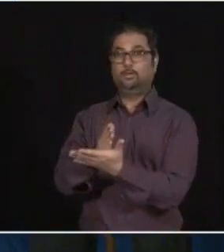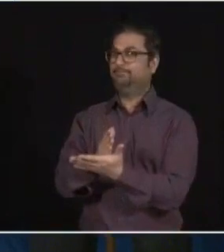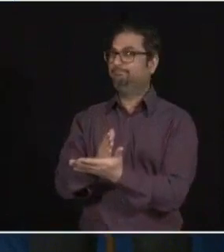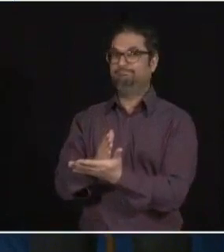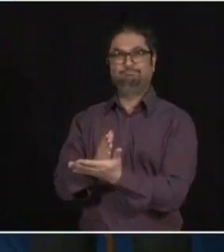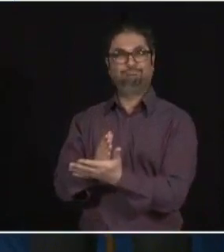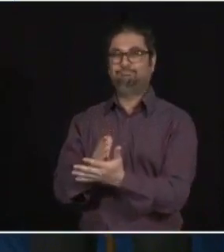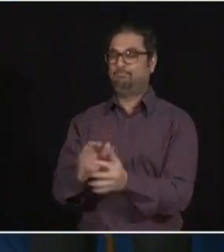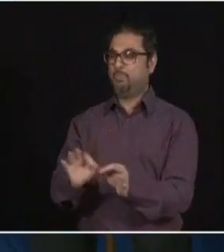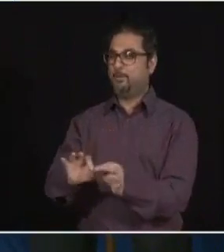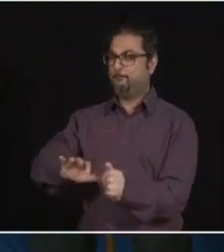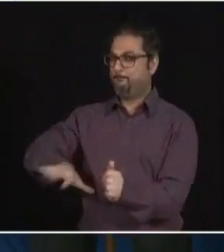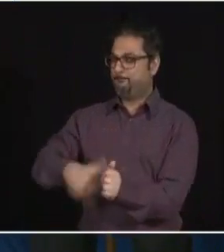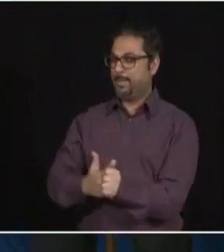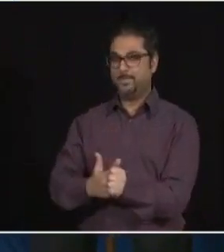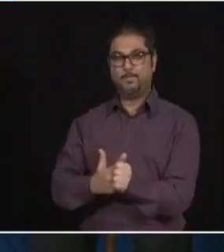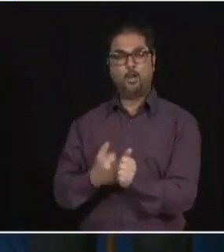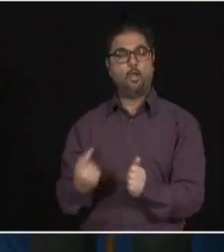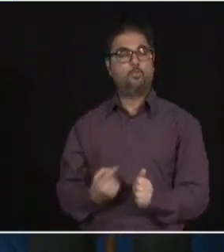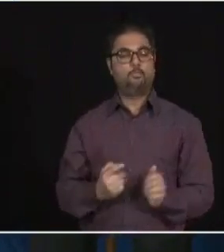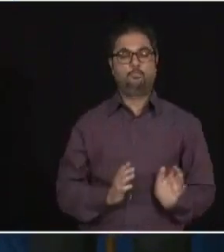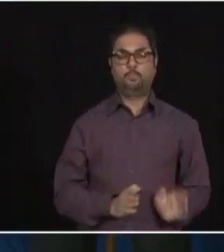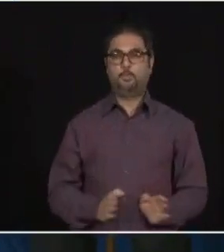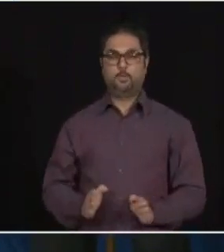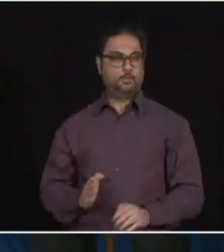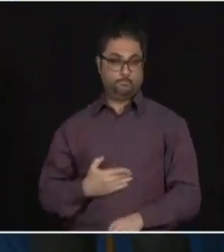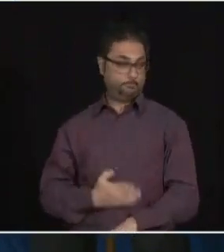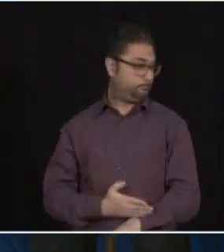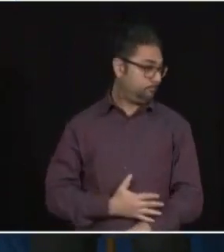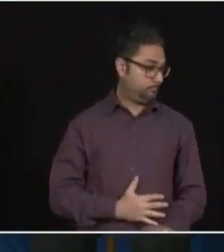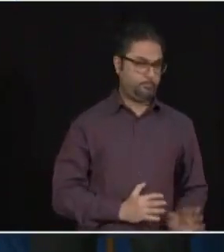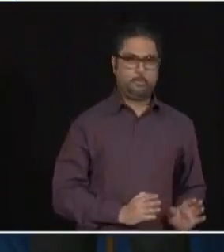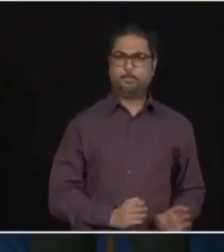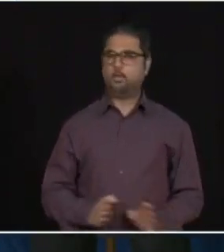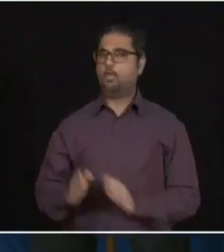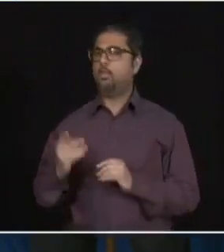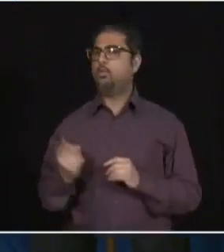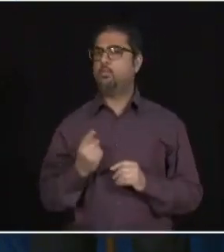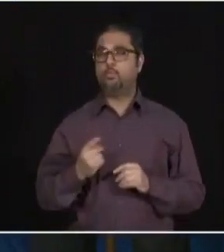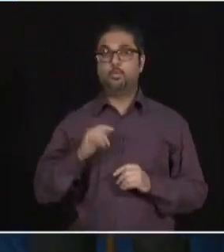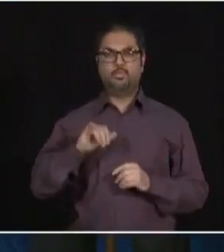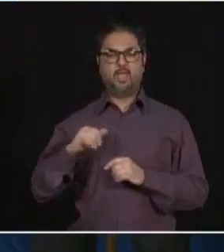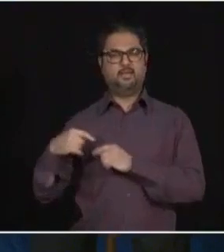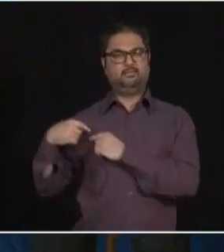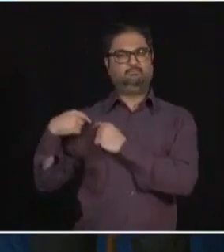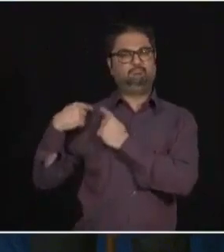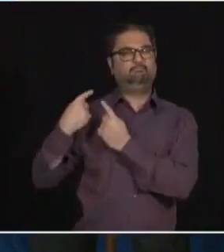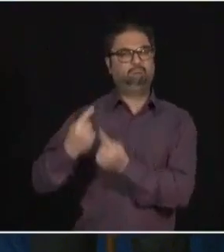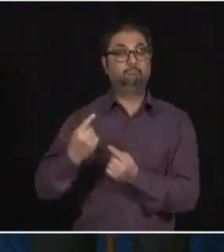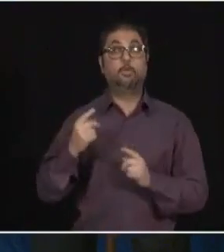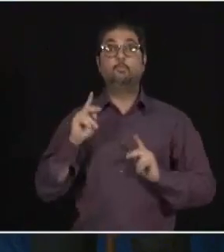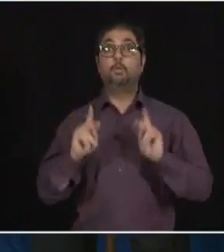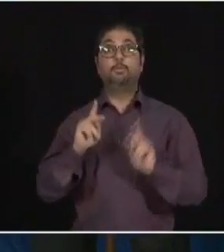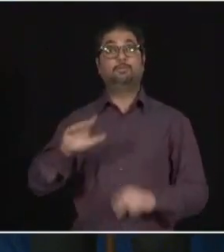what we've been doing, because protecting the people of Ontario is our top priority. Thank you. I'll